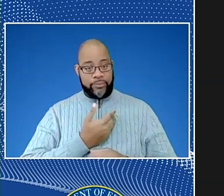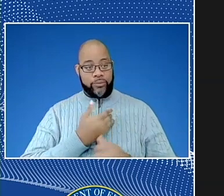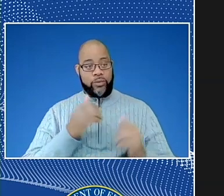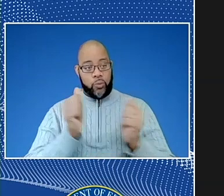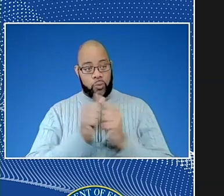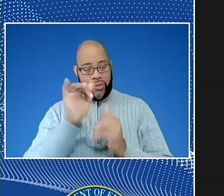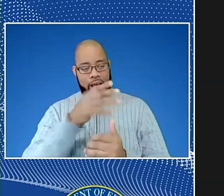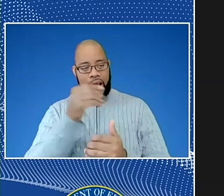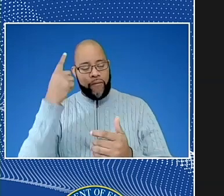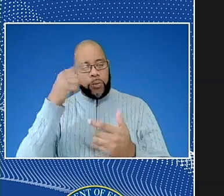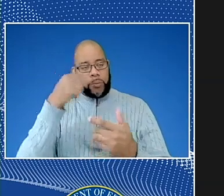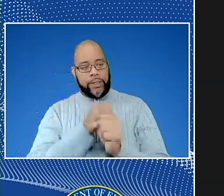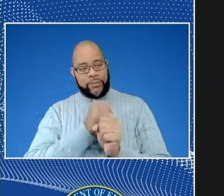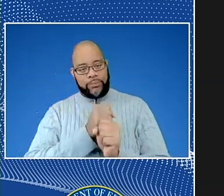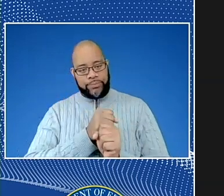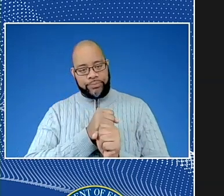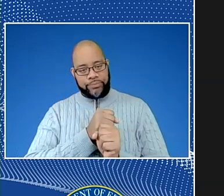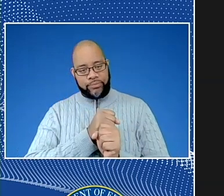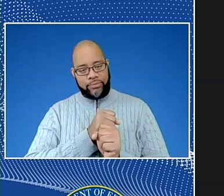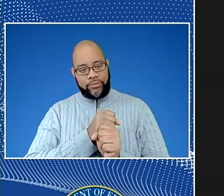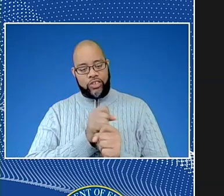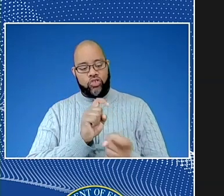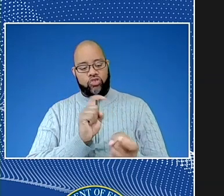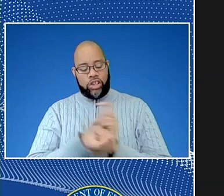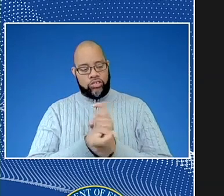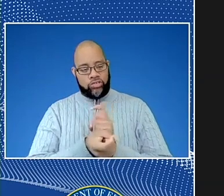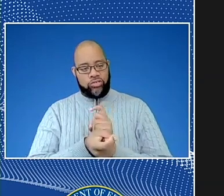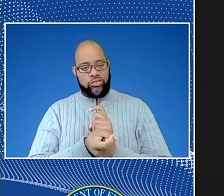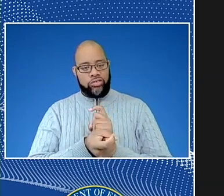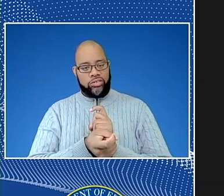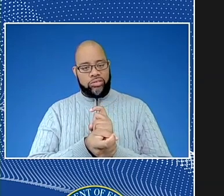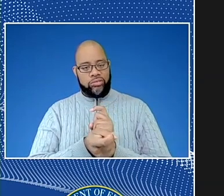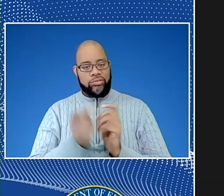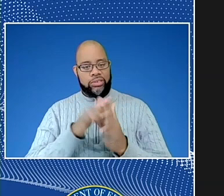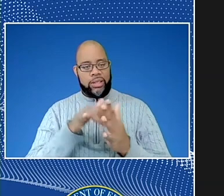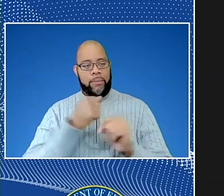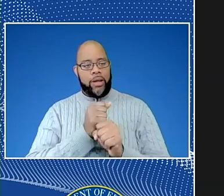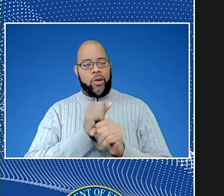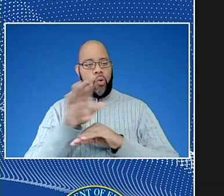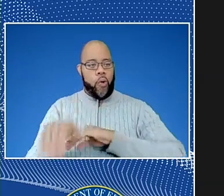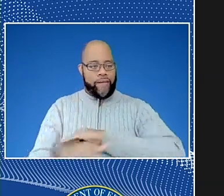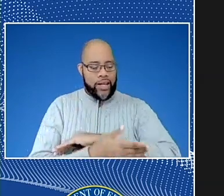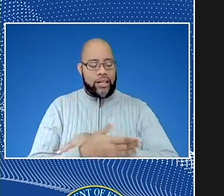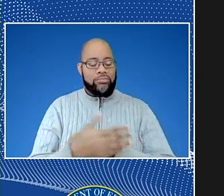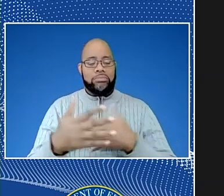making the changes that were made overnight, even though, as always, I think